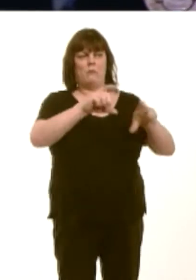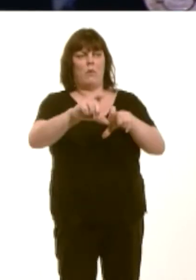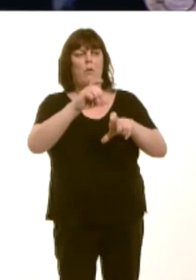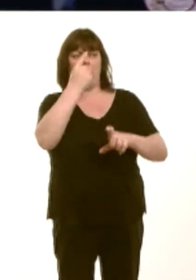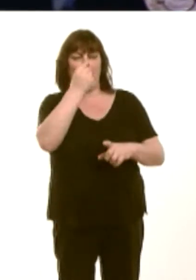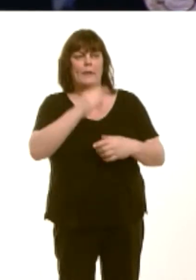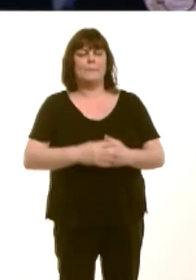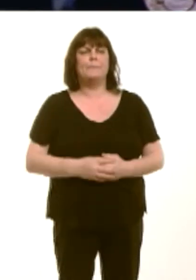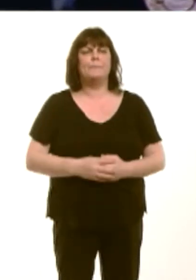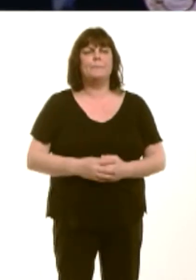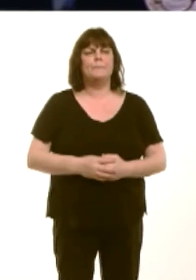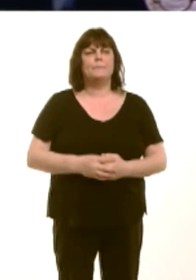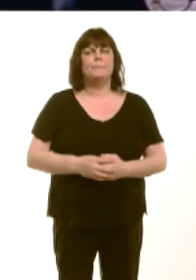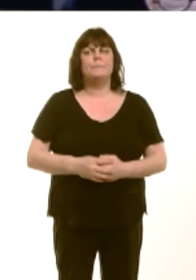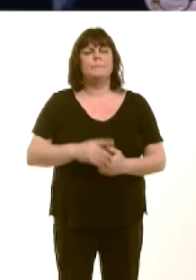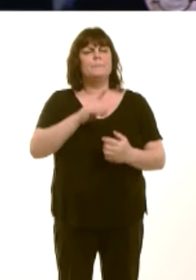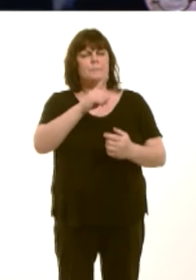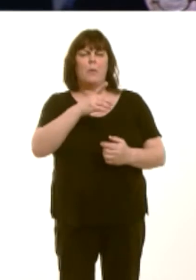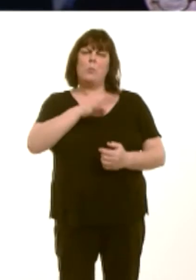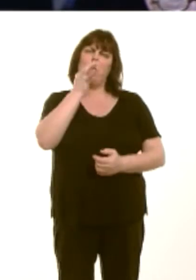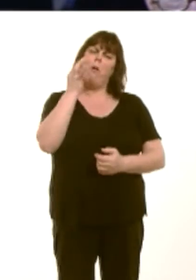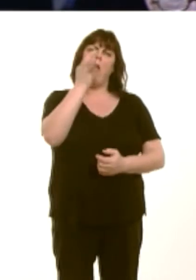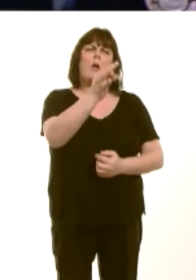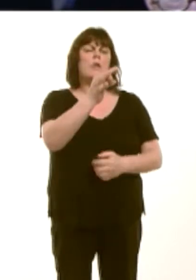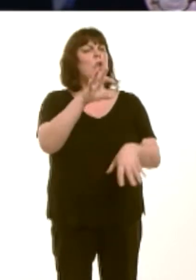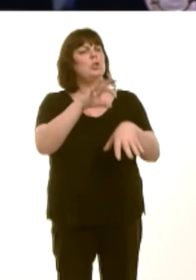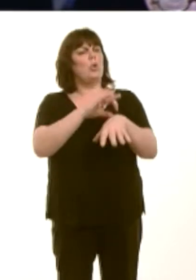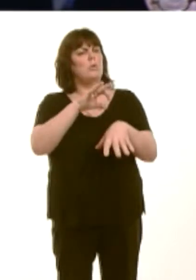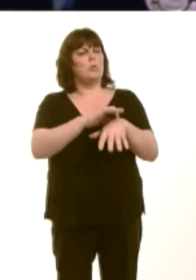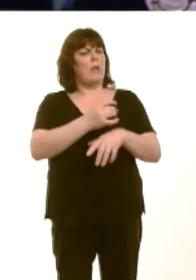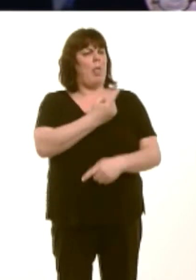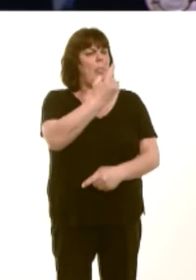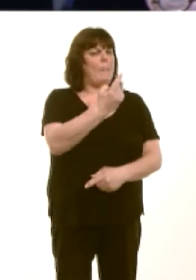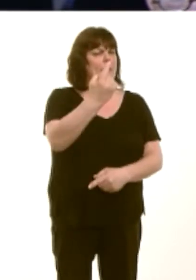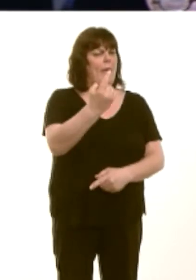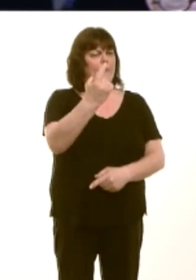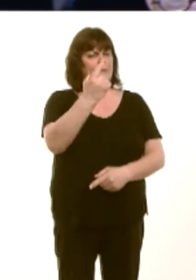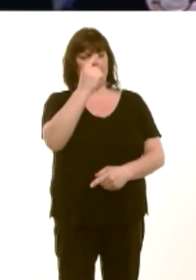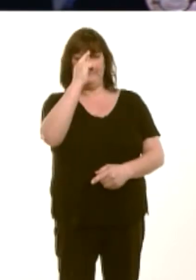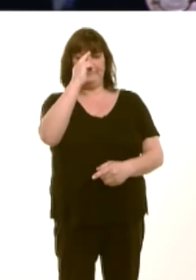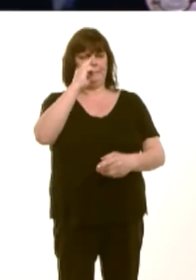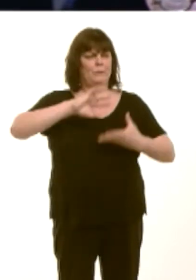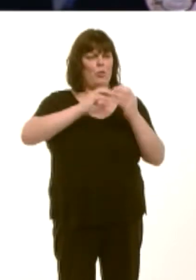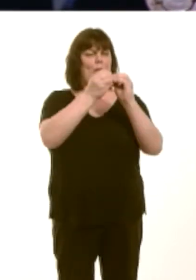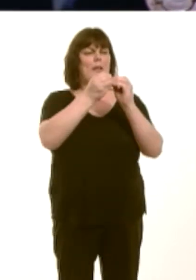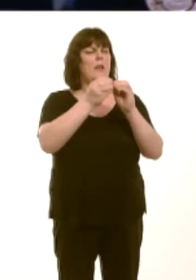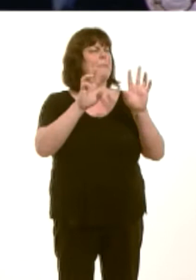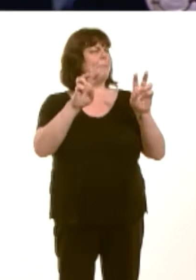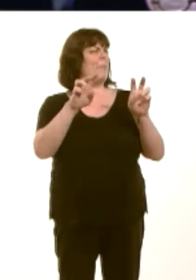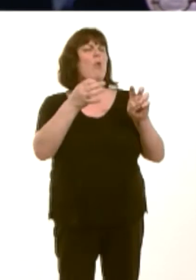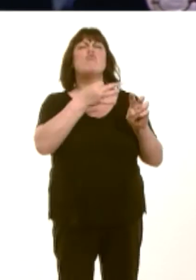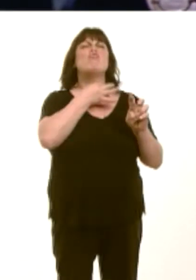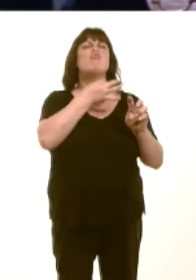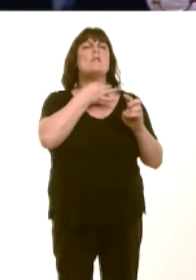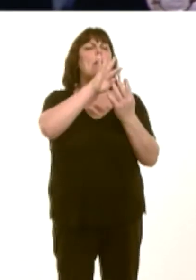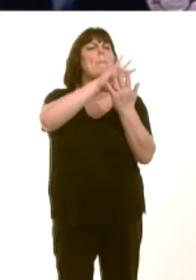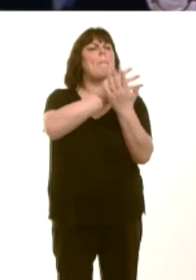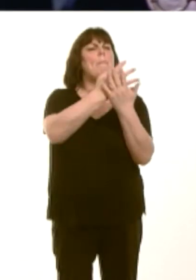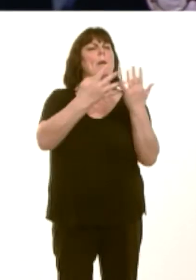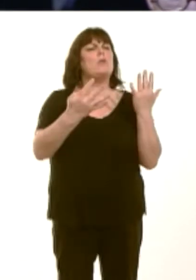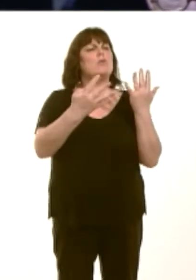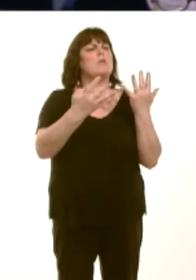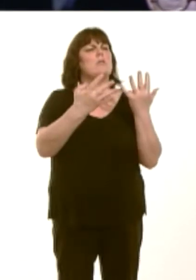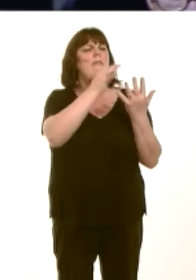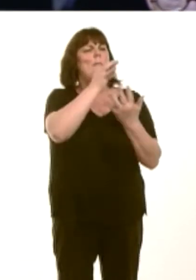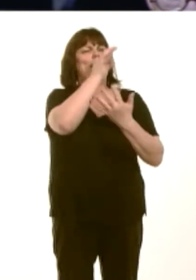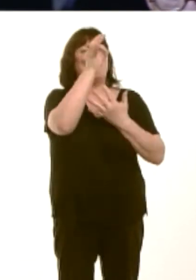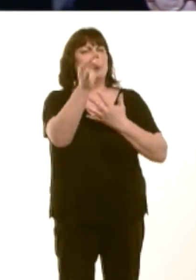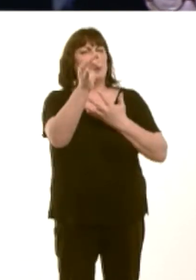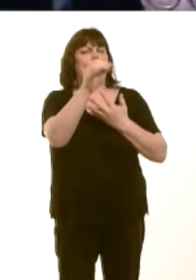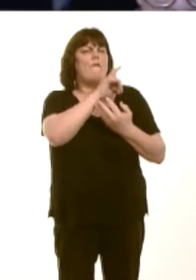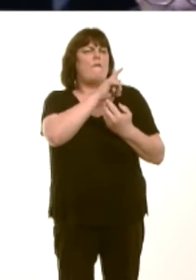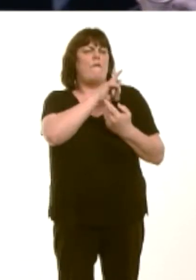When will doctors be able to make a risk matrix application to the sustainability fund to